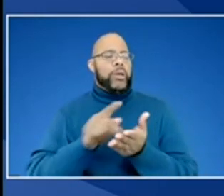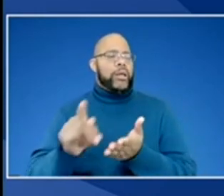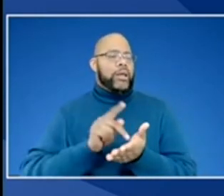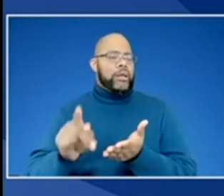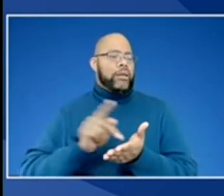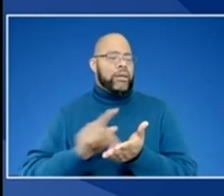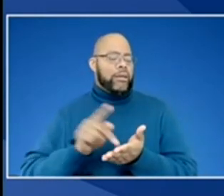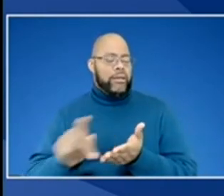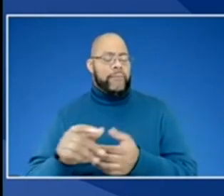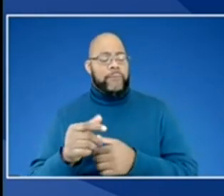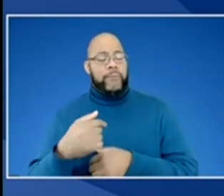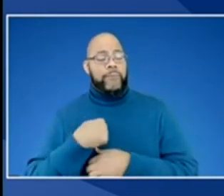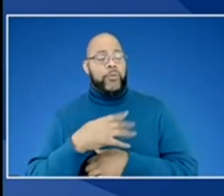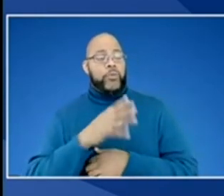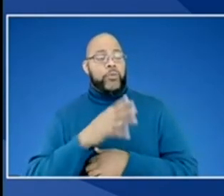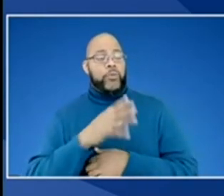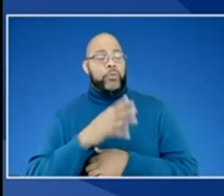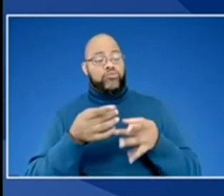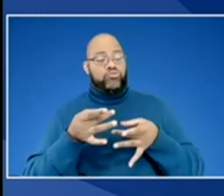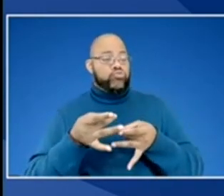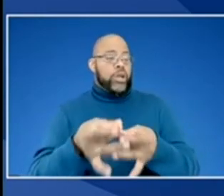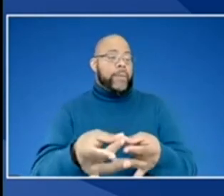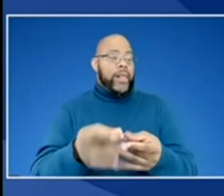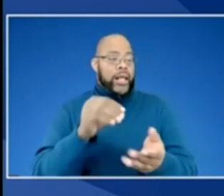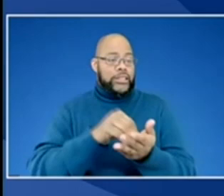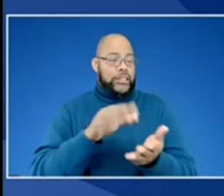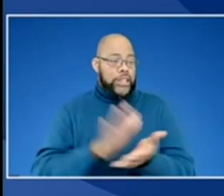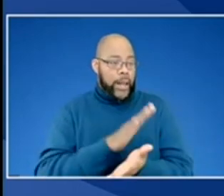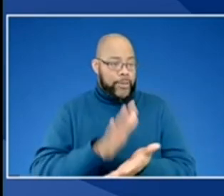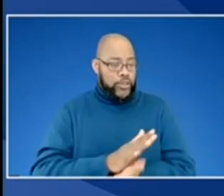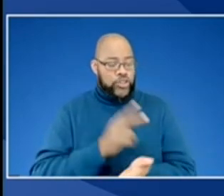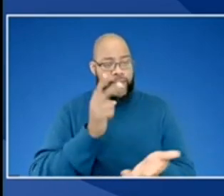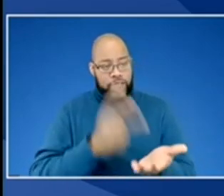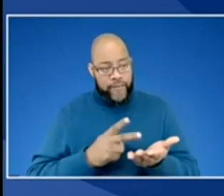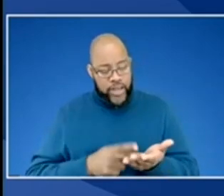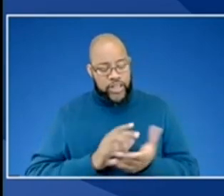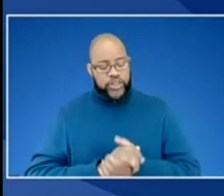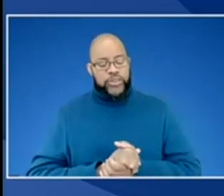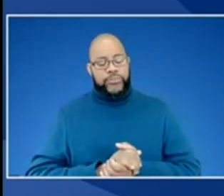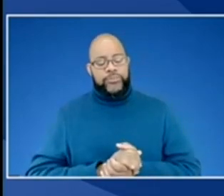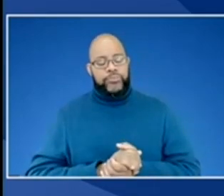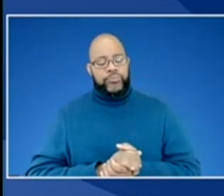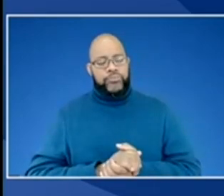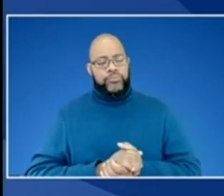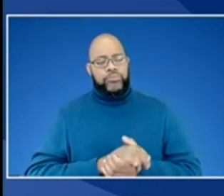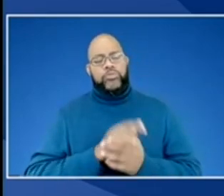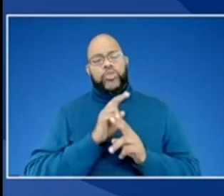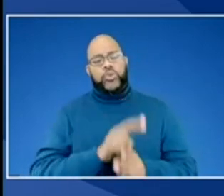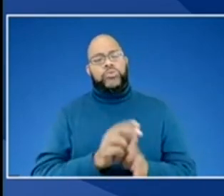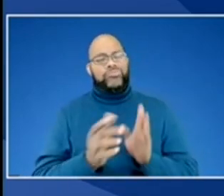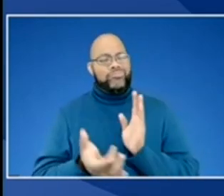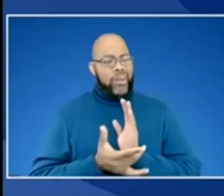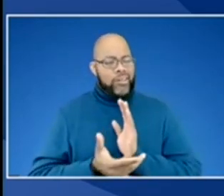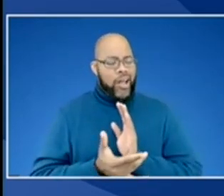I know we've talked about streamlining documentation and verification and leveraging of technology that can allow